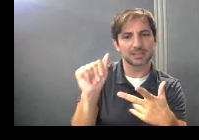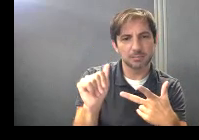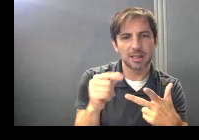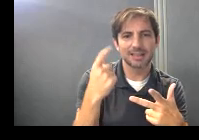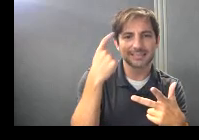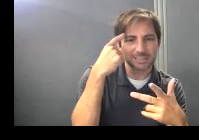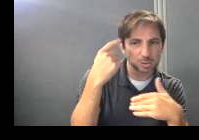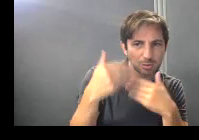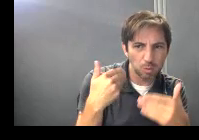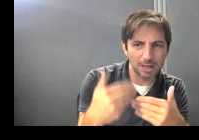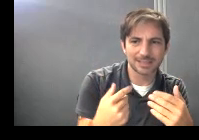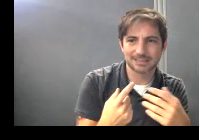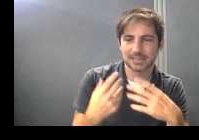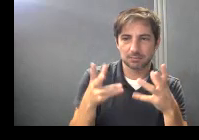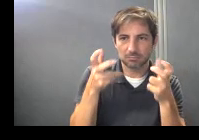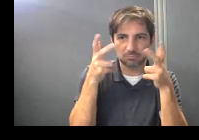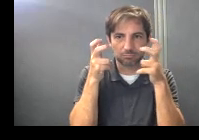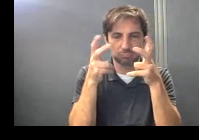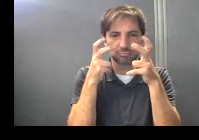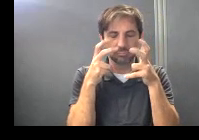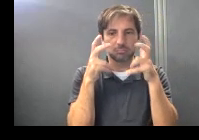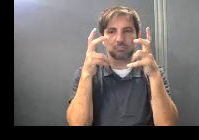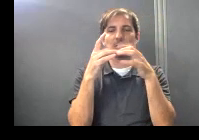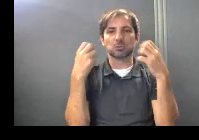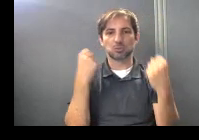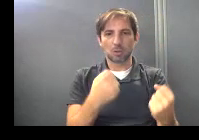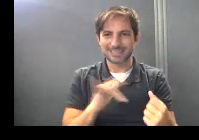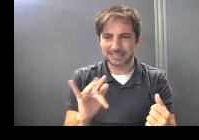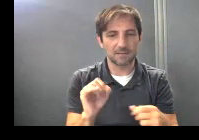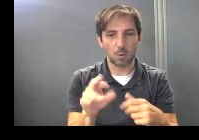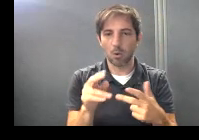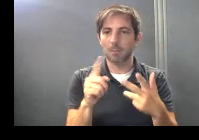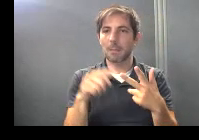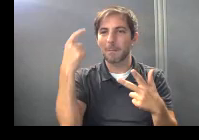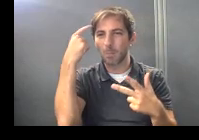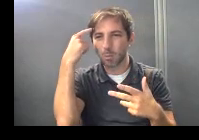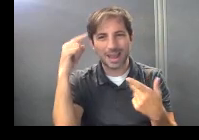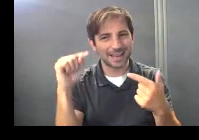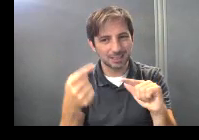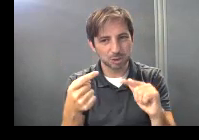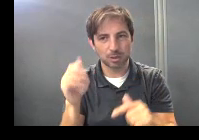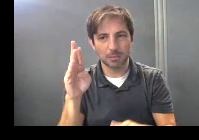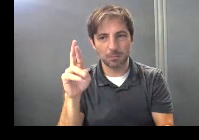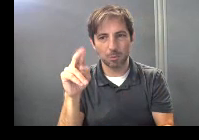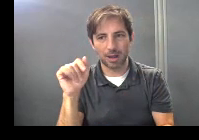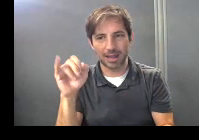BRAIN INJURY WHICH CAN HAVE SIMILAR ACCOMMODATIONS. I WANT TO FOCUS ON ELECTRONIC ACCESSIBILITY